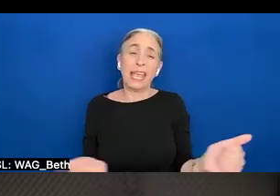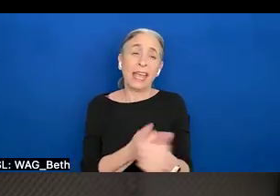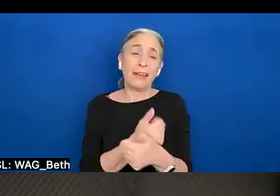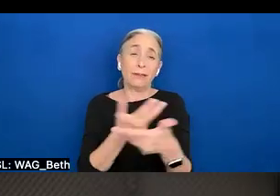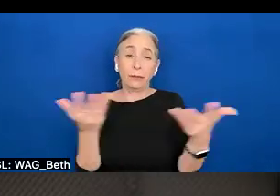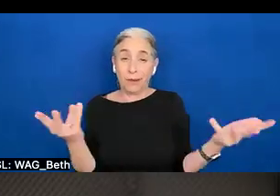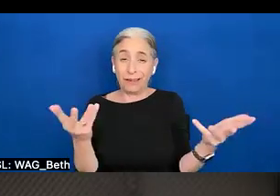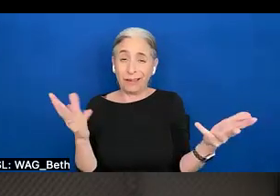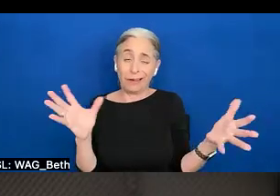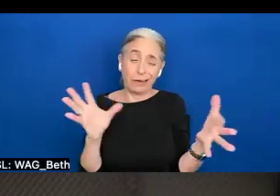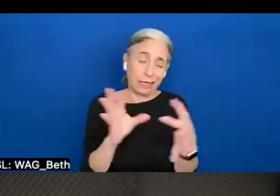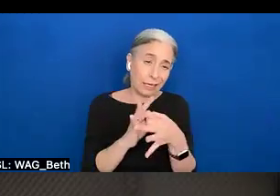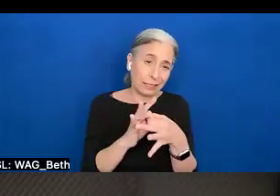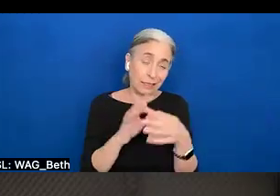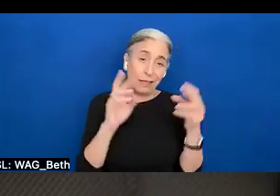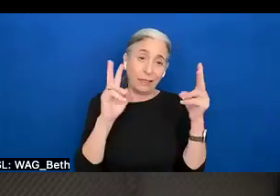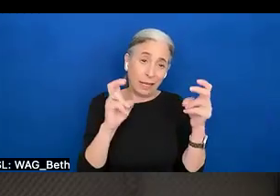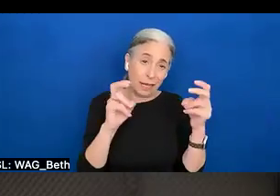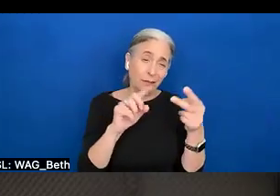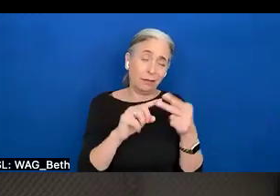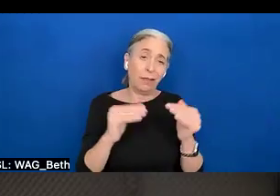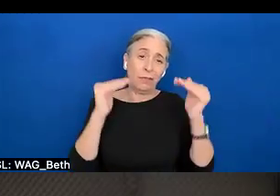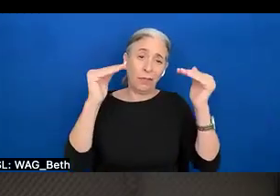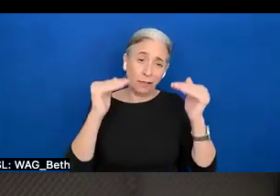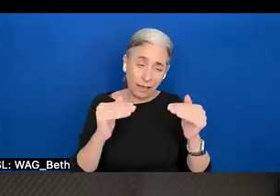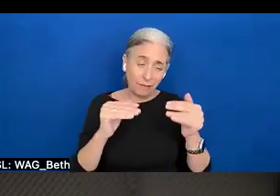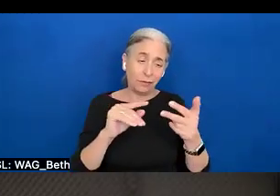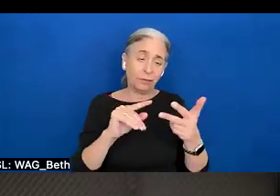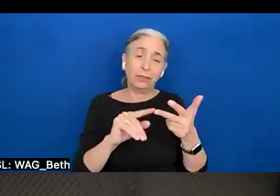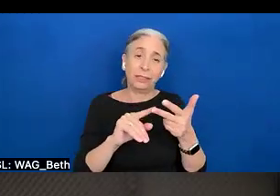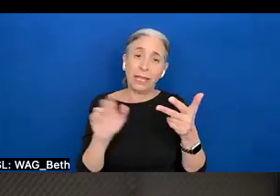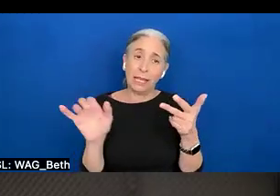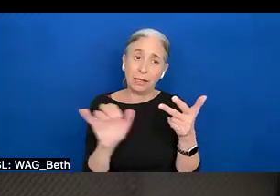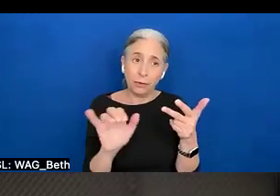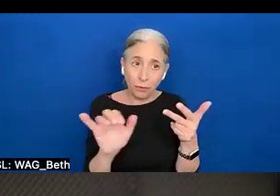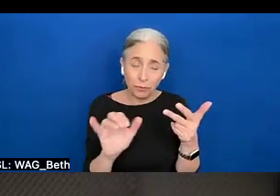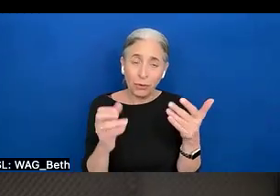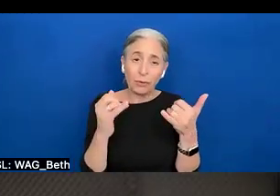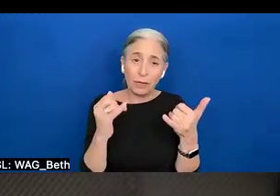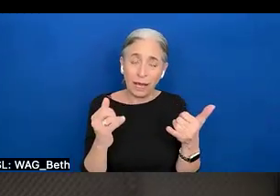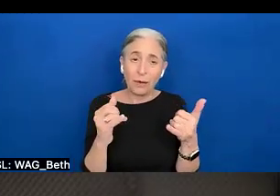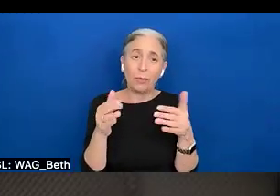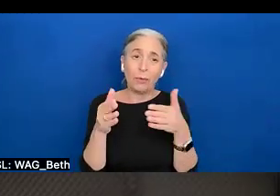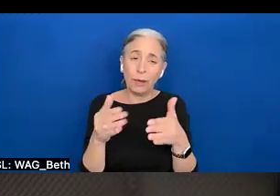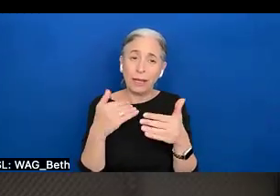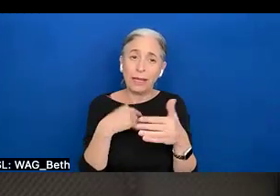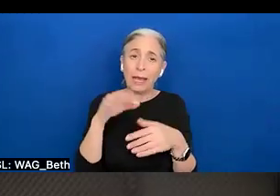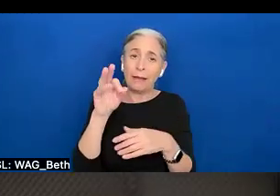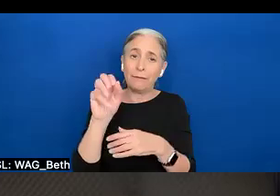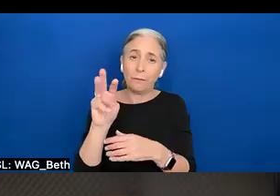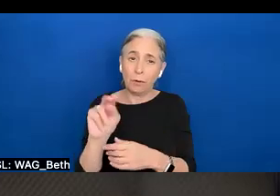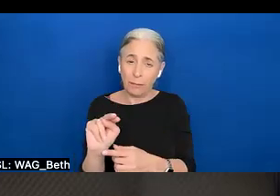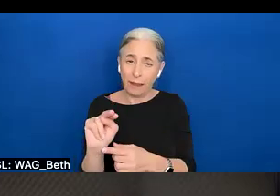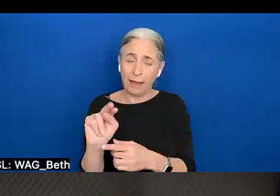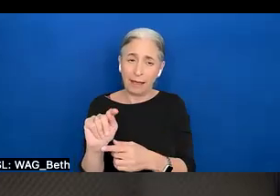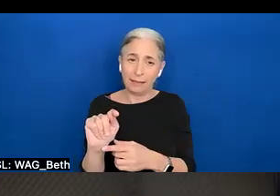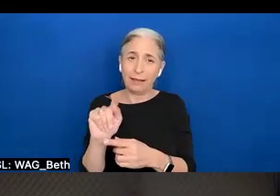The titles, the level of those titles, and the way I